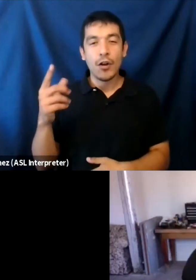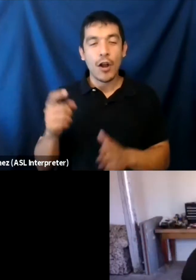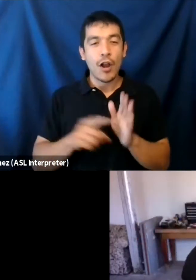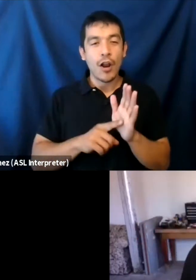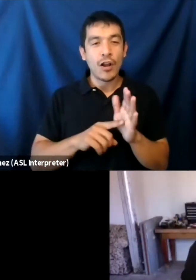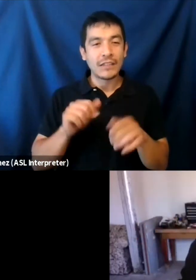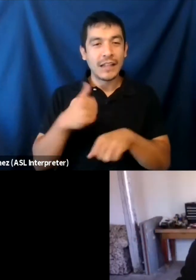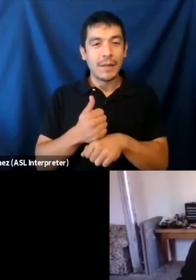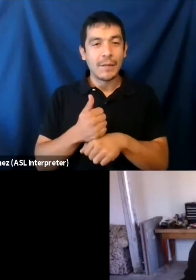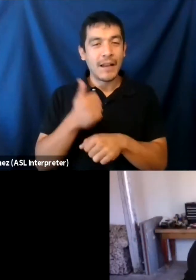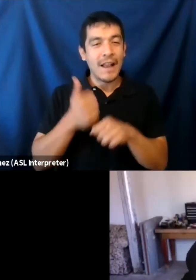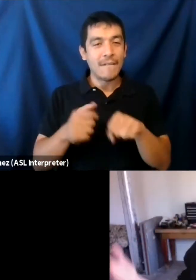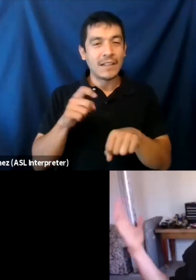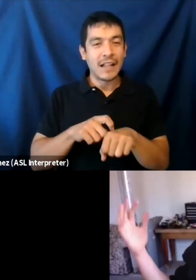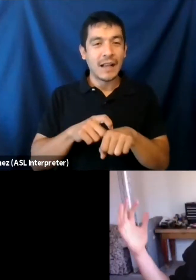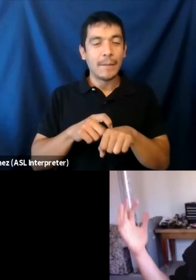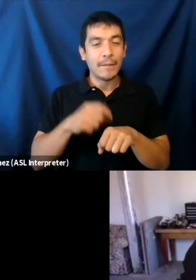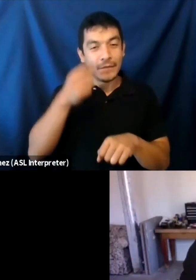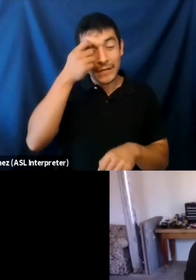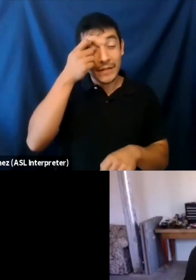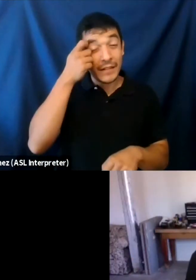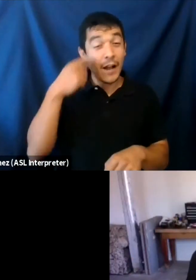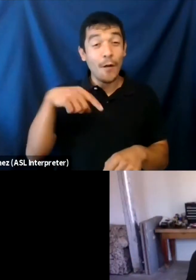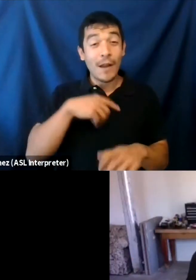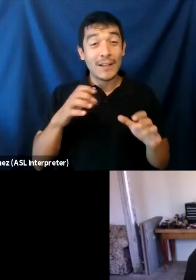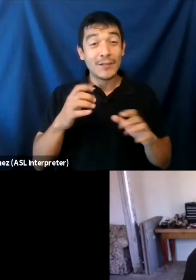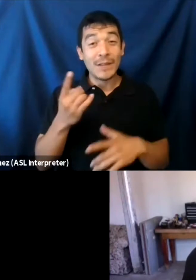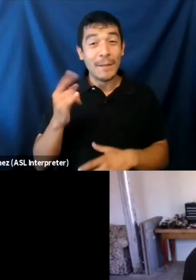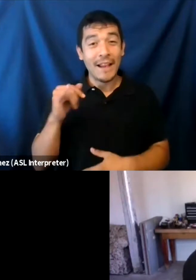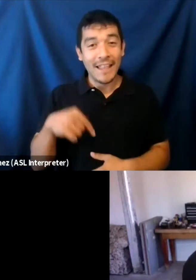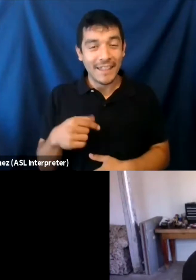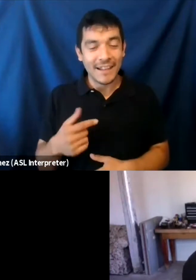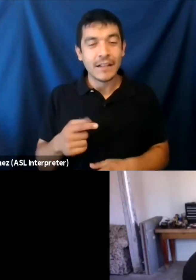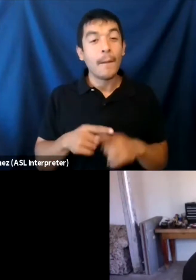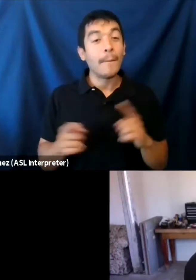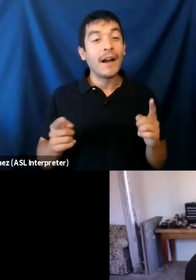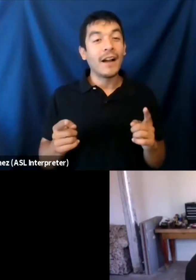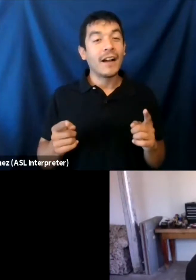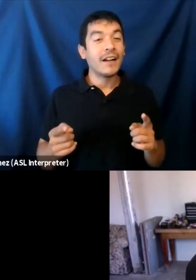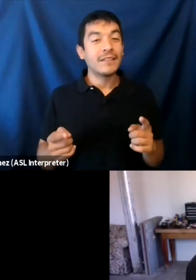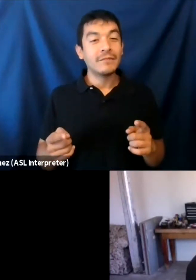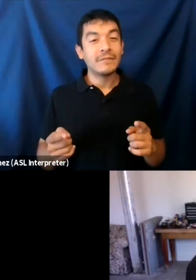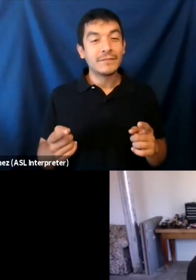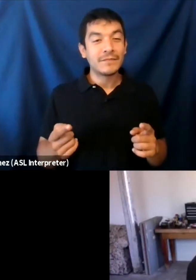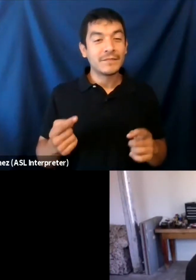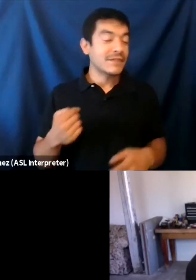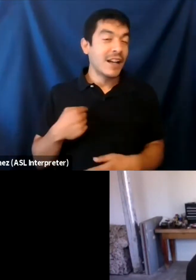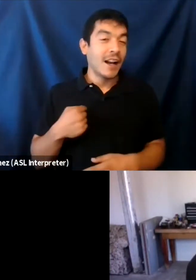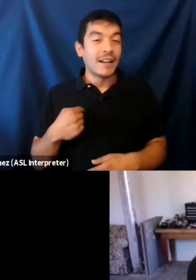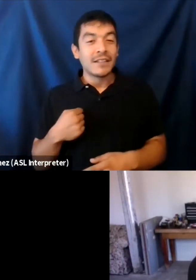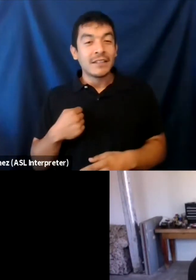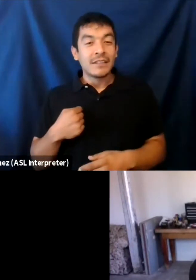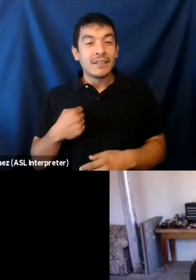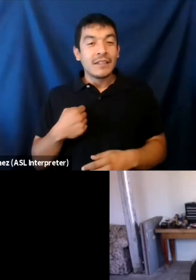every time we get to do something like this, but I just don't think it's in their interest